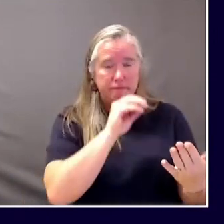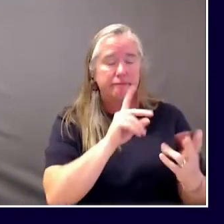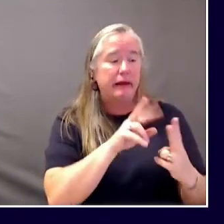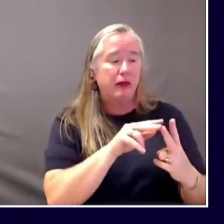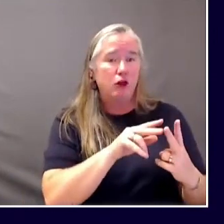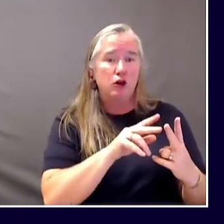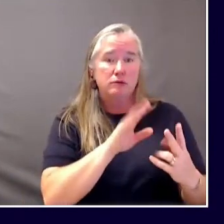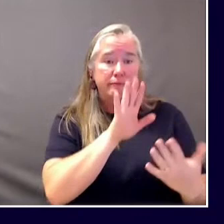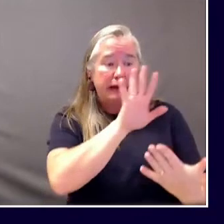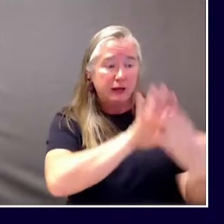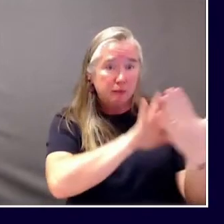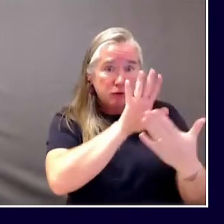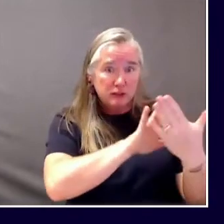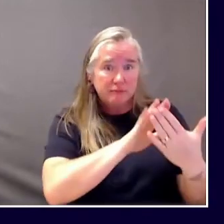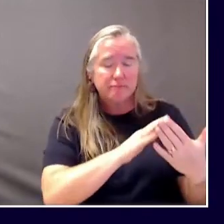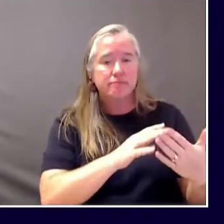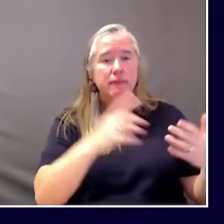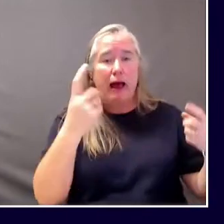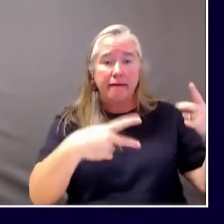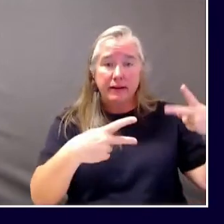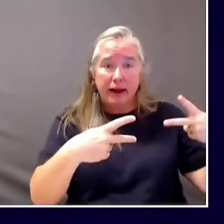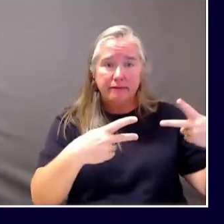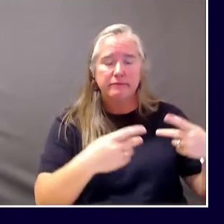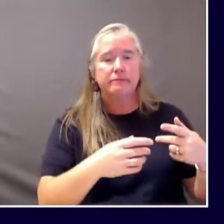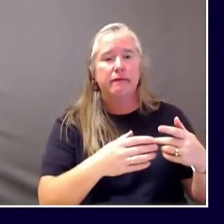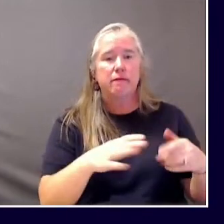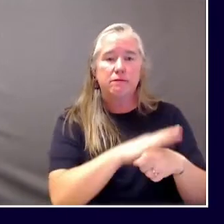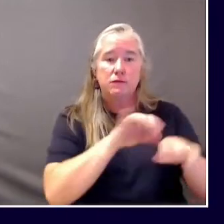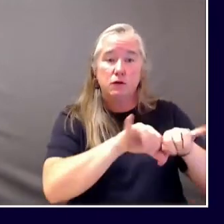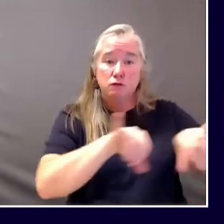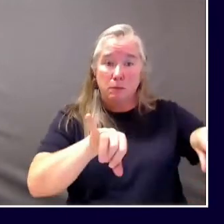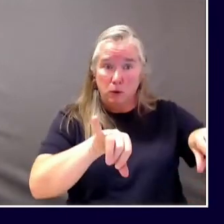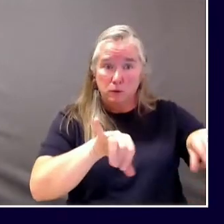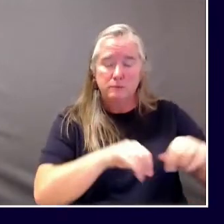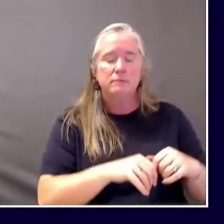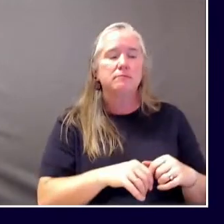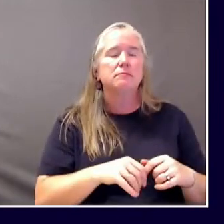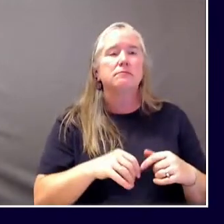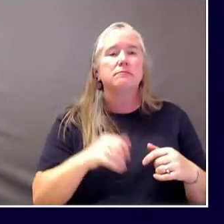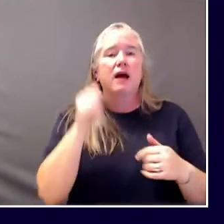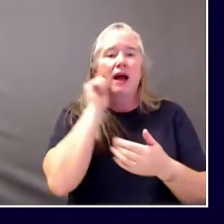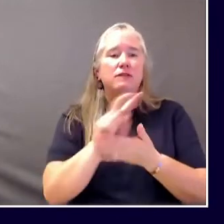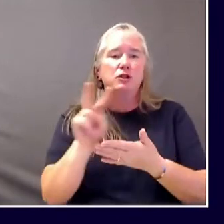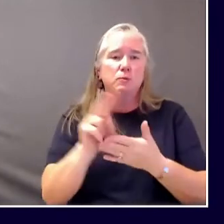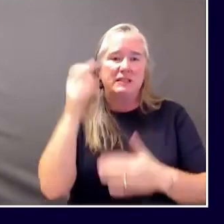learning altogether hi greater remote